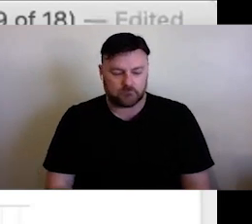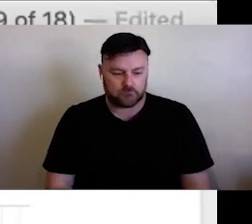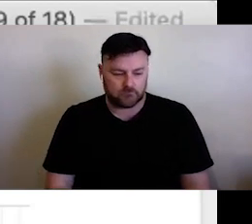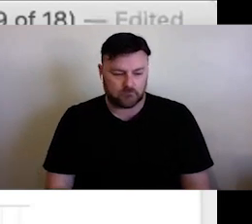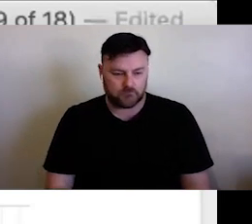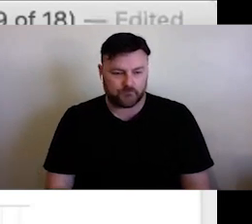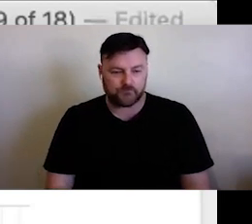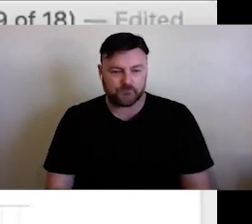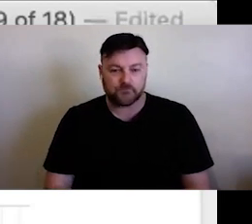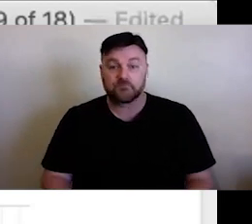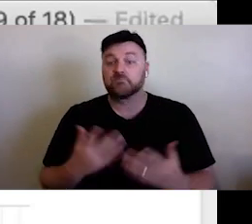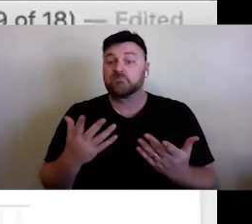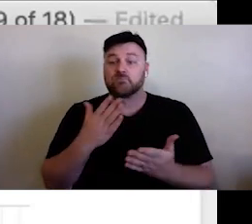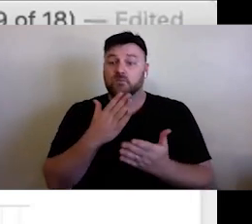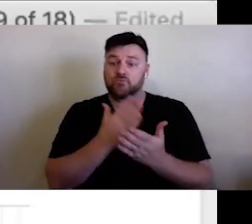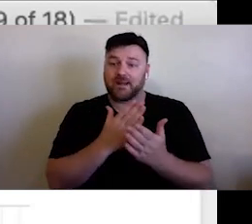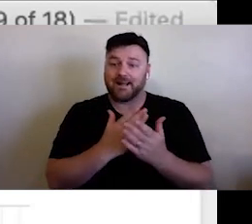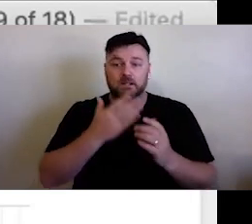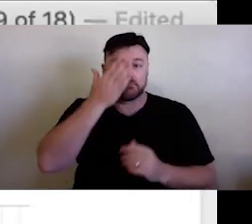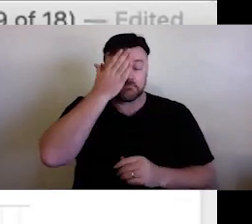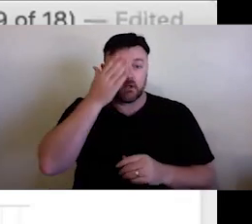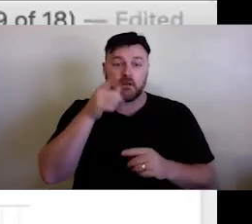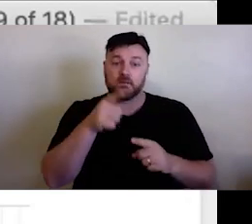The Opera was only available for 24 hours in the UK and 48 hours